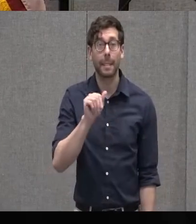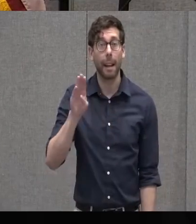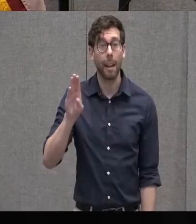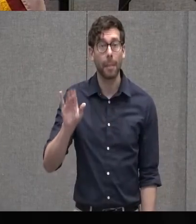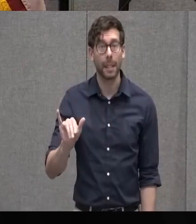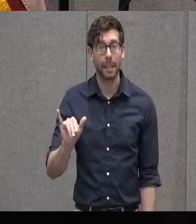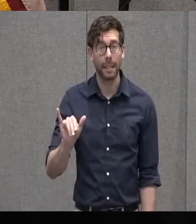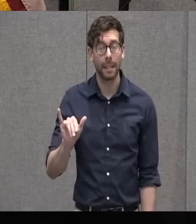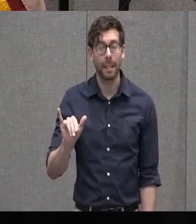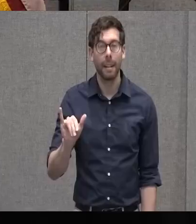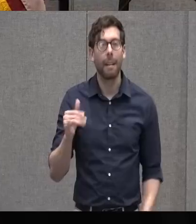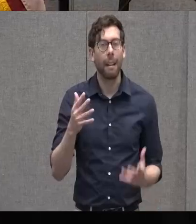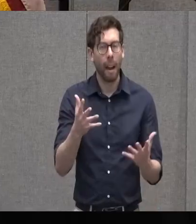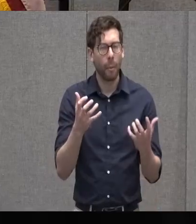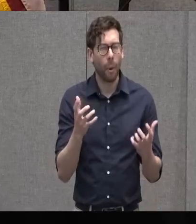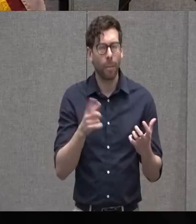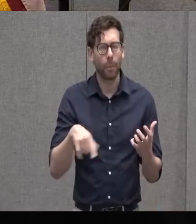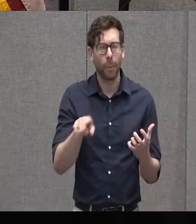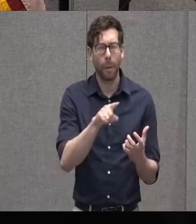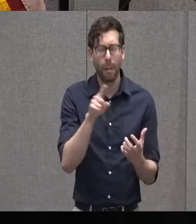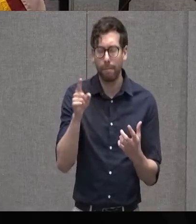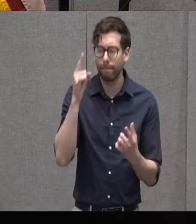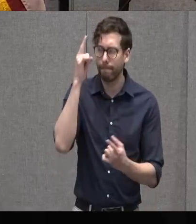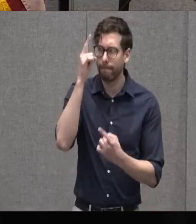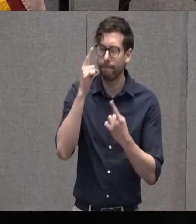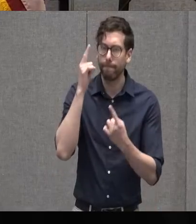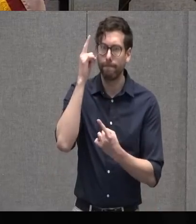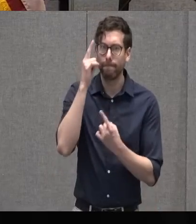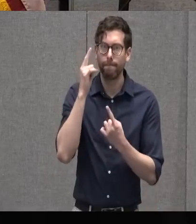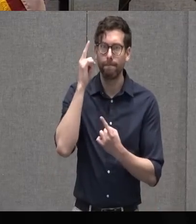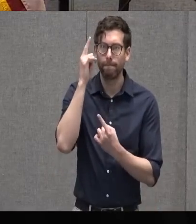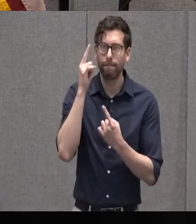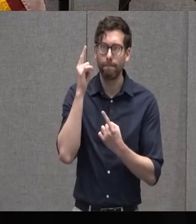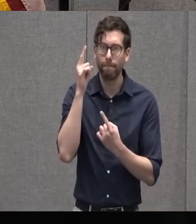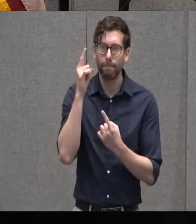I want you to think about playing make believe.